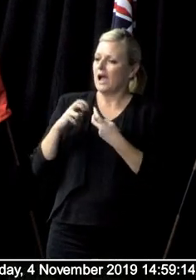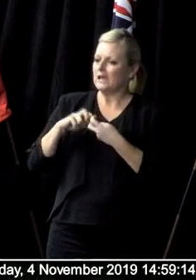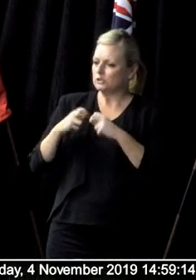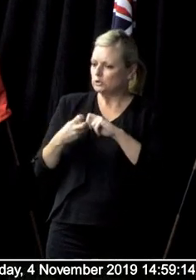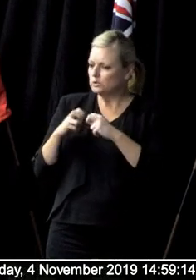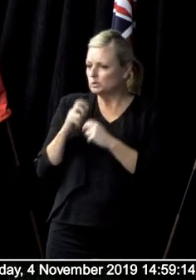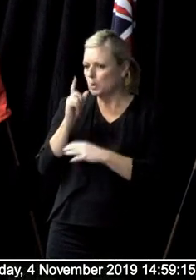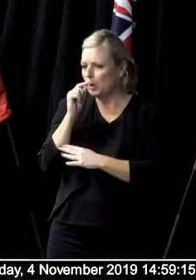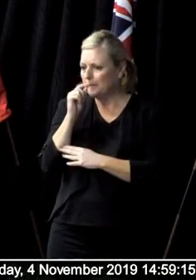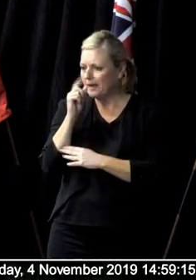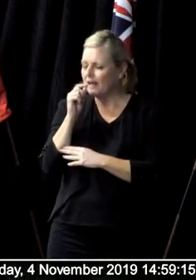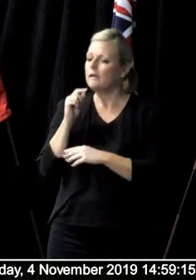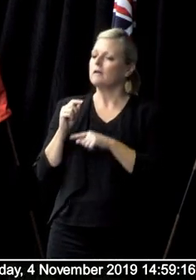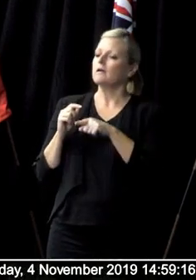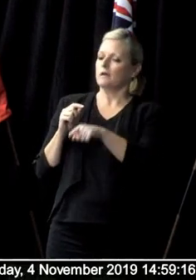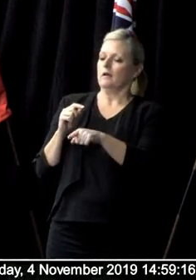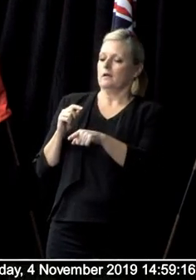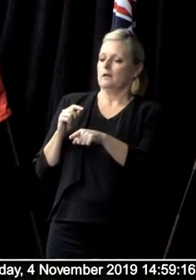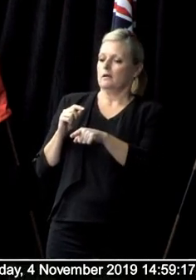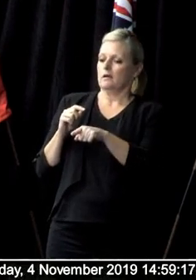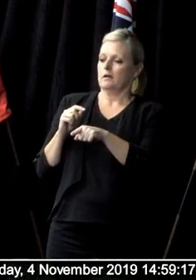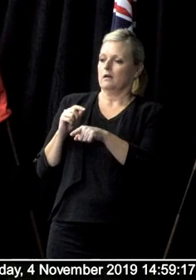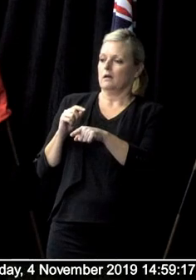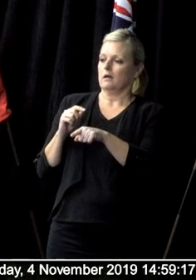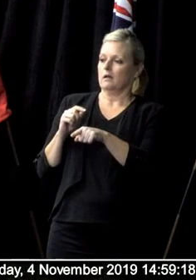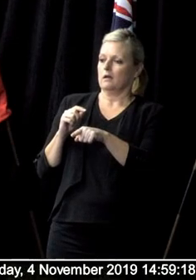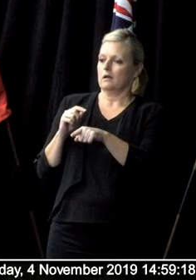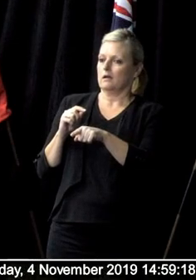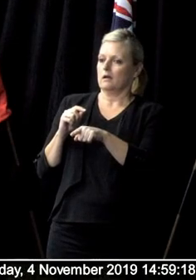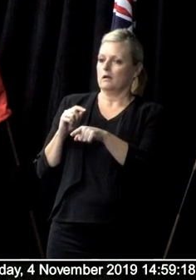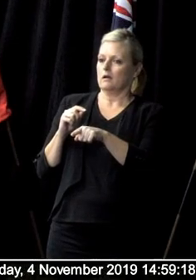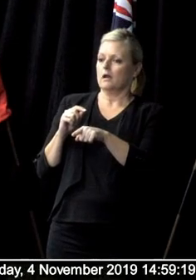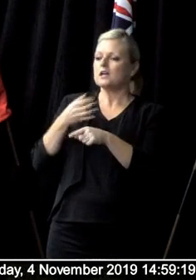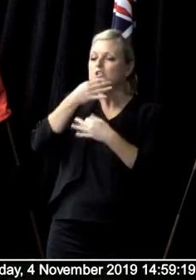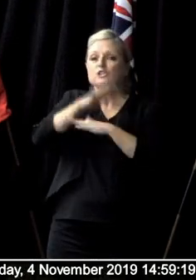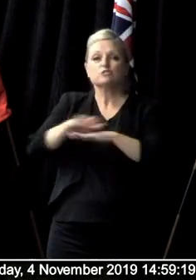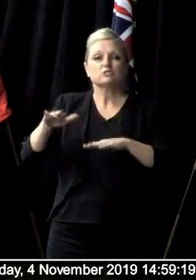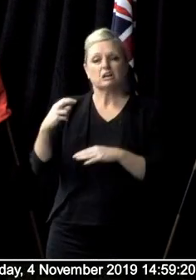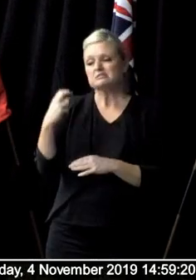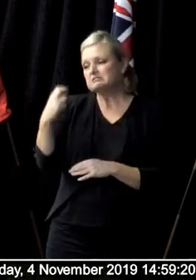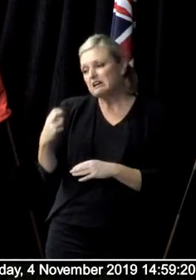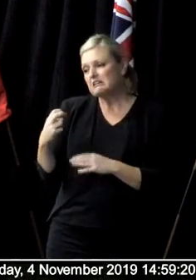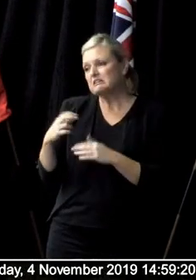parallel, merely present in class, rather than being engaged in the curriculum, or